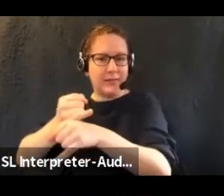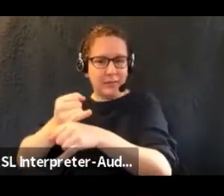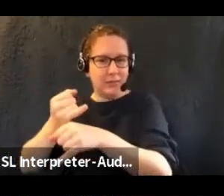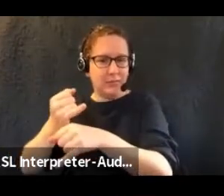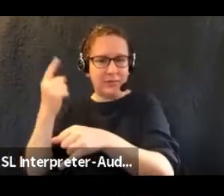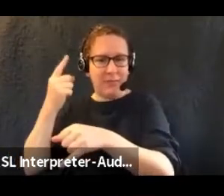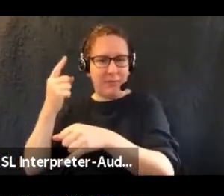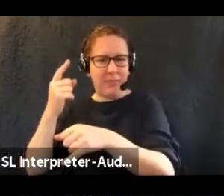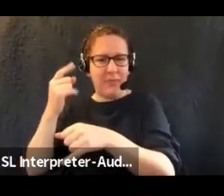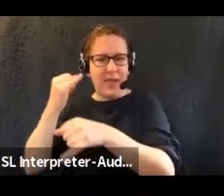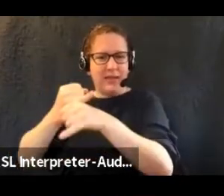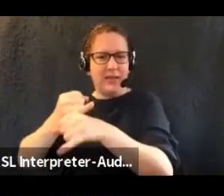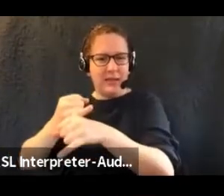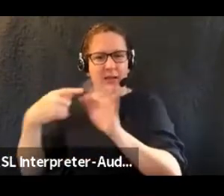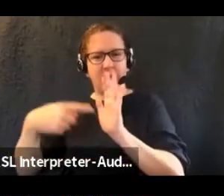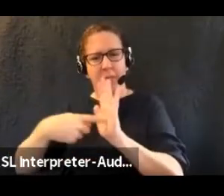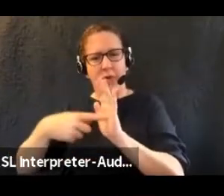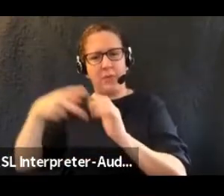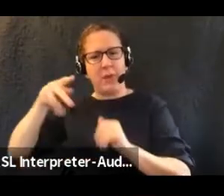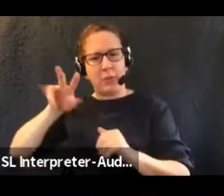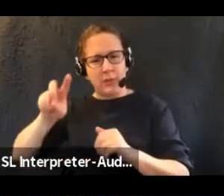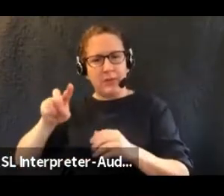people with disabilities in society.